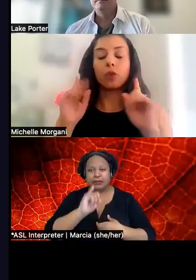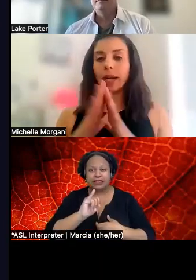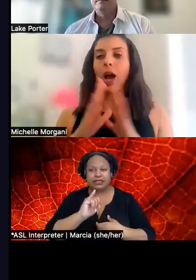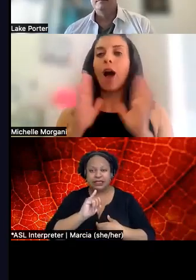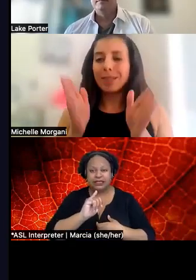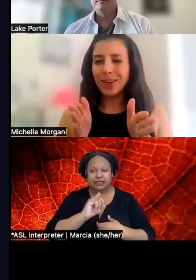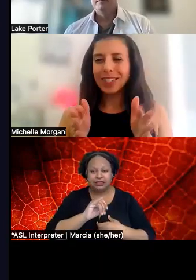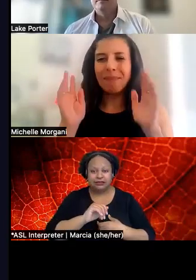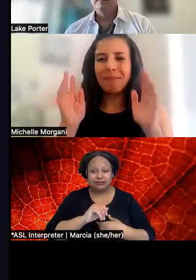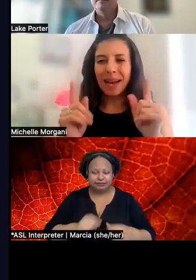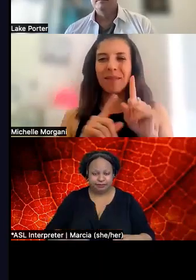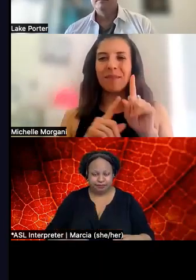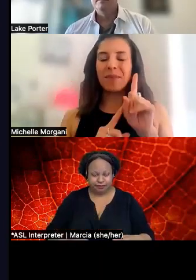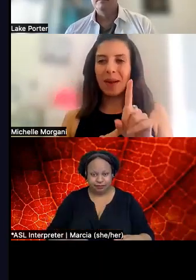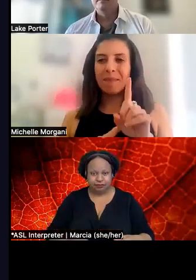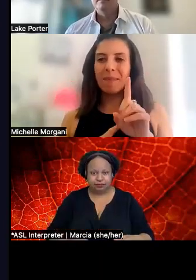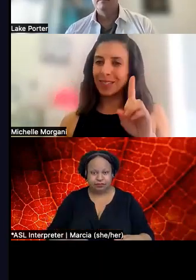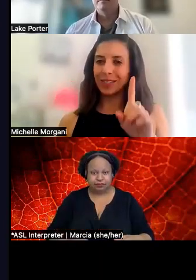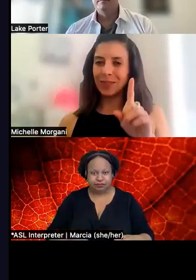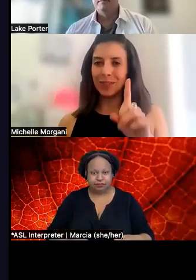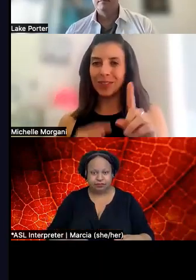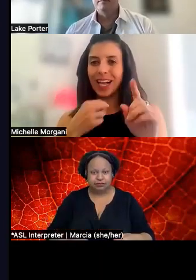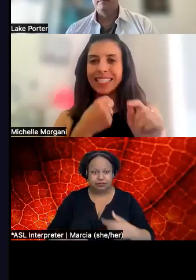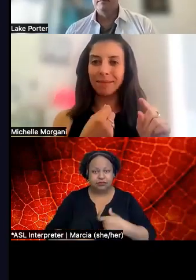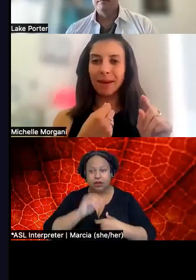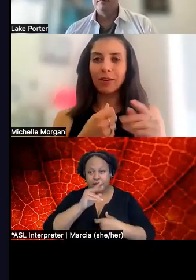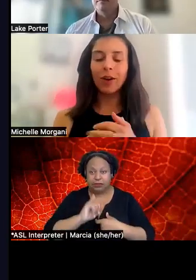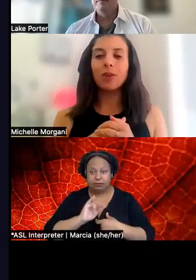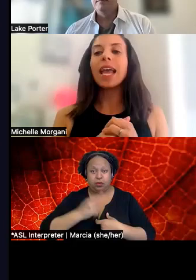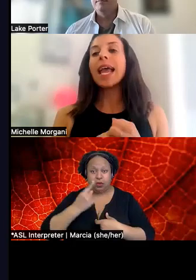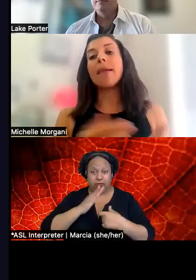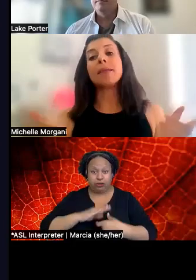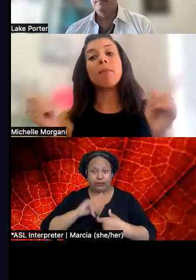Sorry, omnidirectional will pick up from the one person who is utilizing the microphone and the